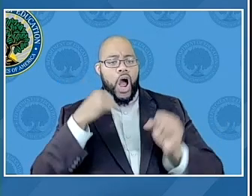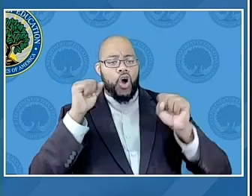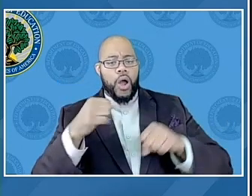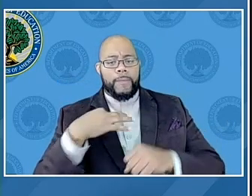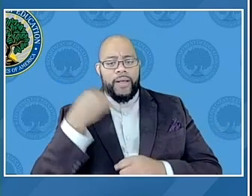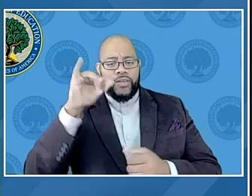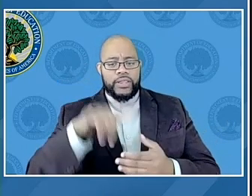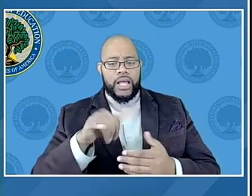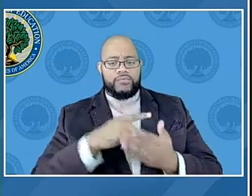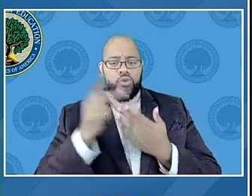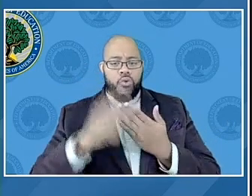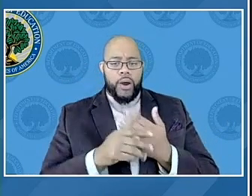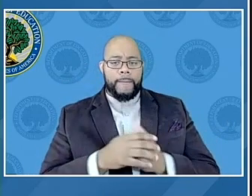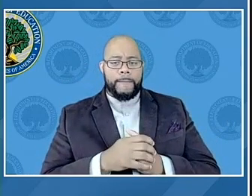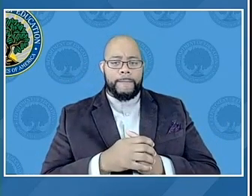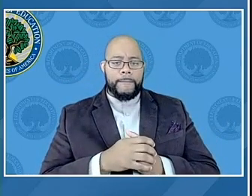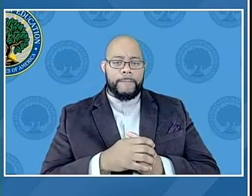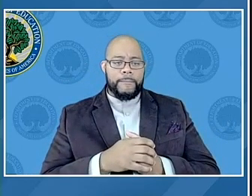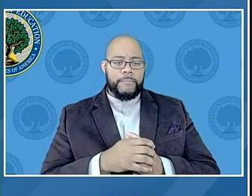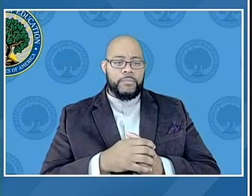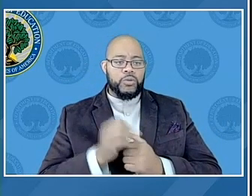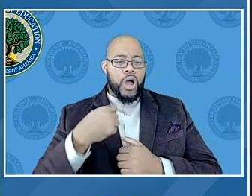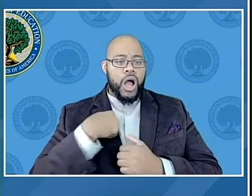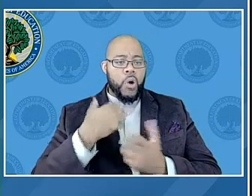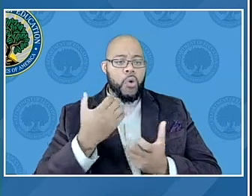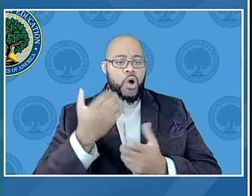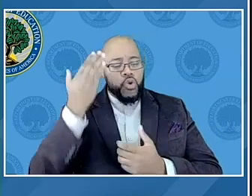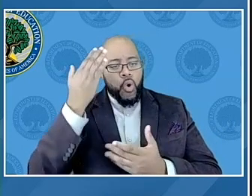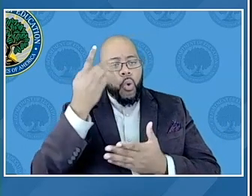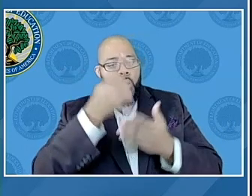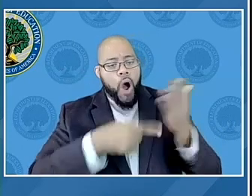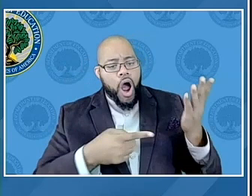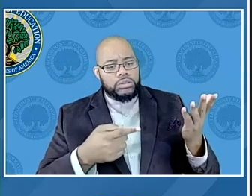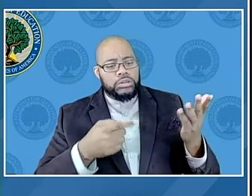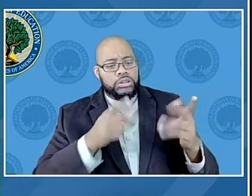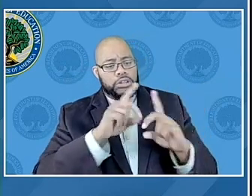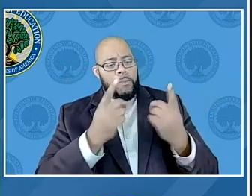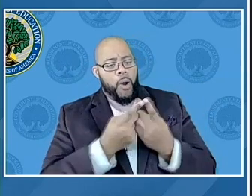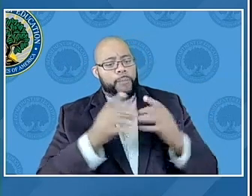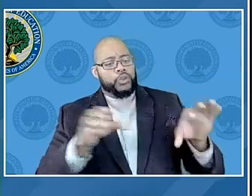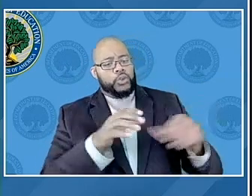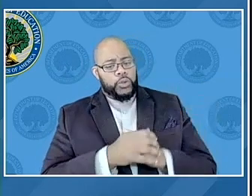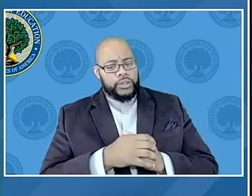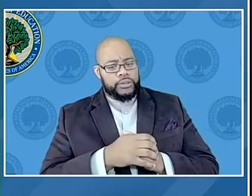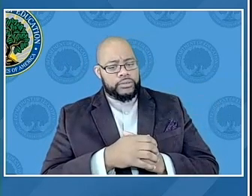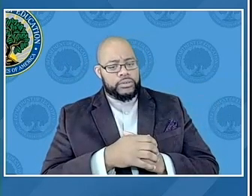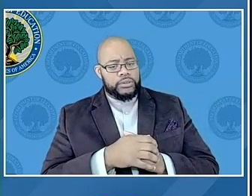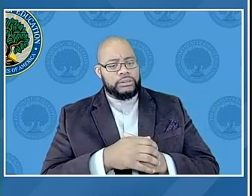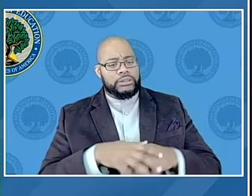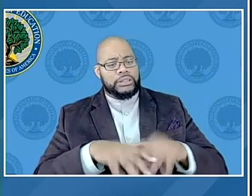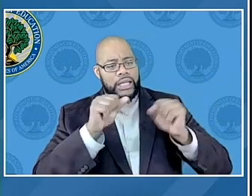program. So I would like to know what the Department is doing, taking steps as of